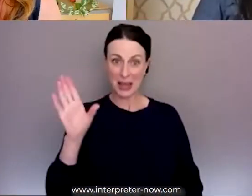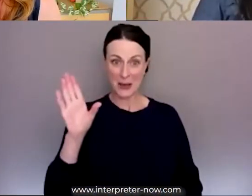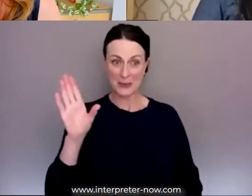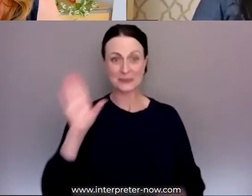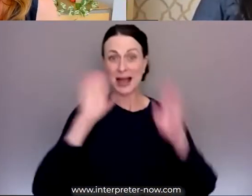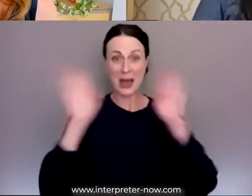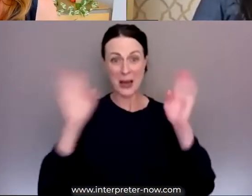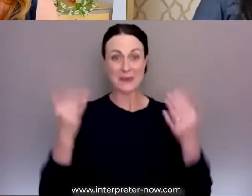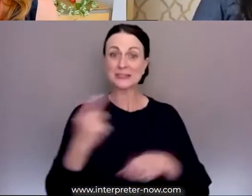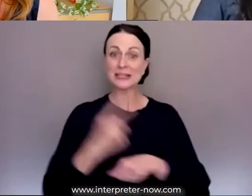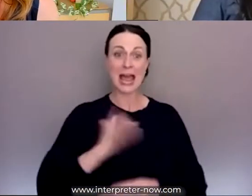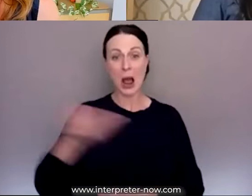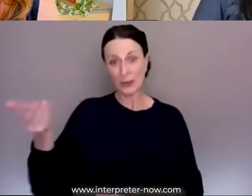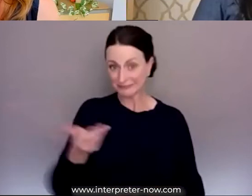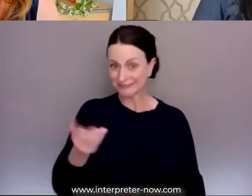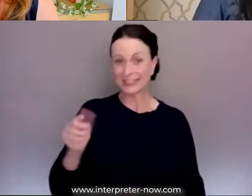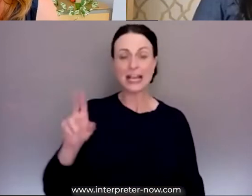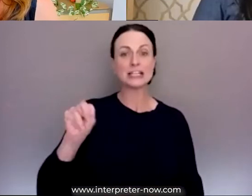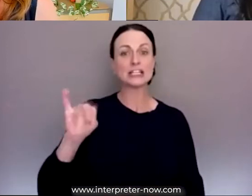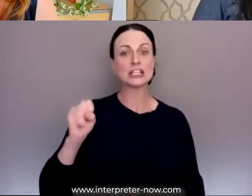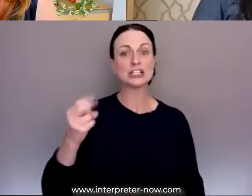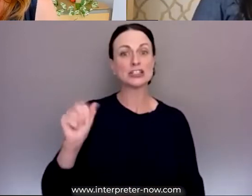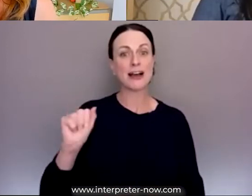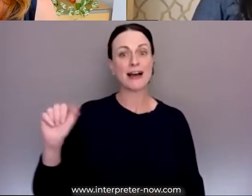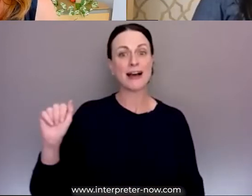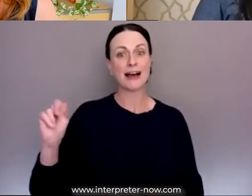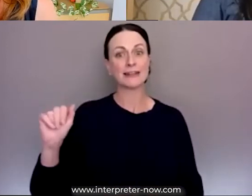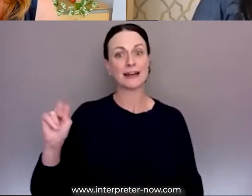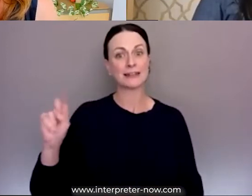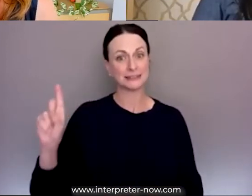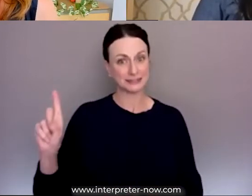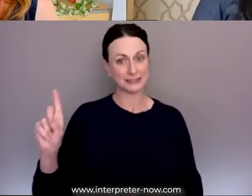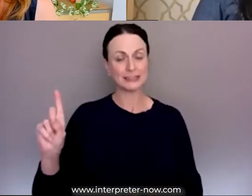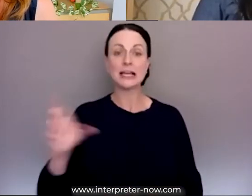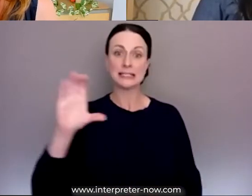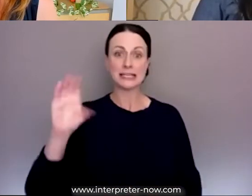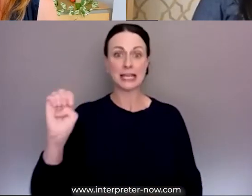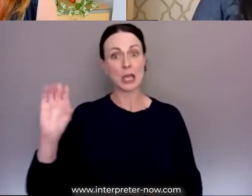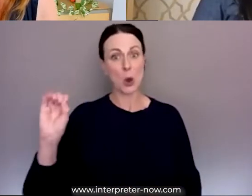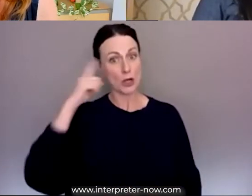Today, our guest is Nisha Anand, CEO of Dream Corps, a nonprofit that brings people together